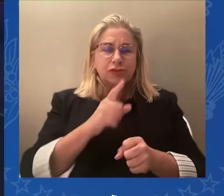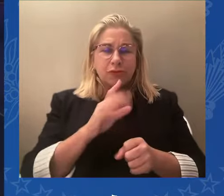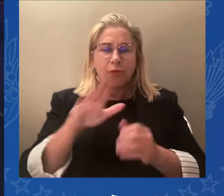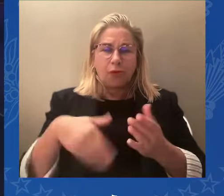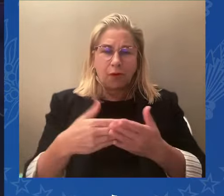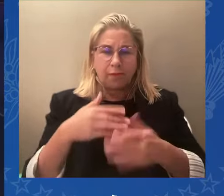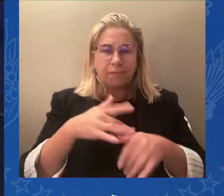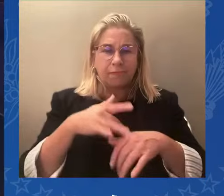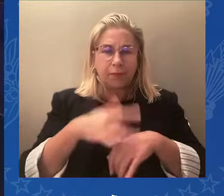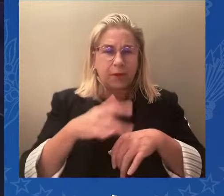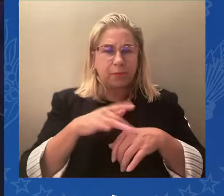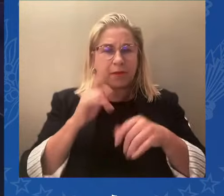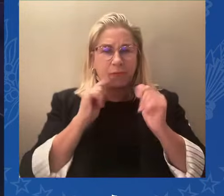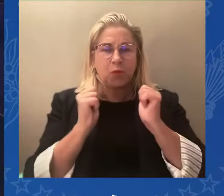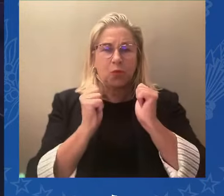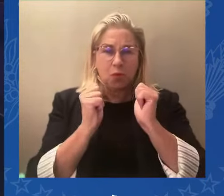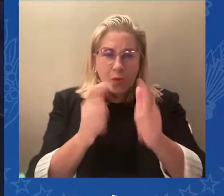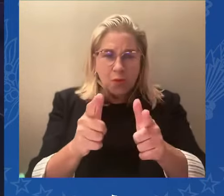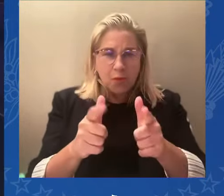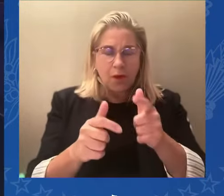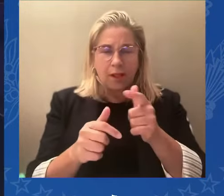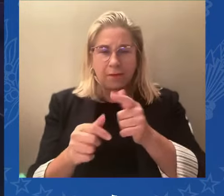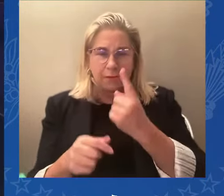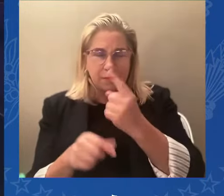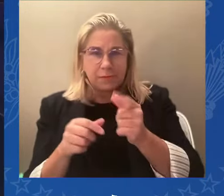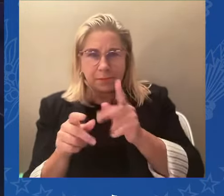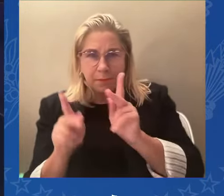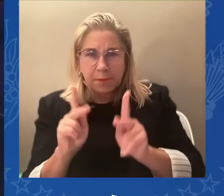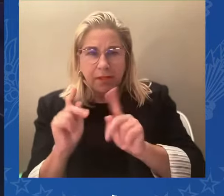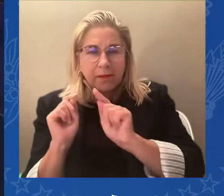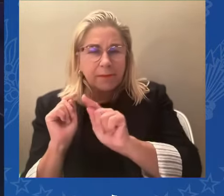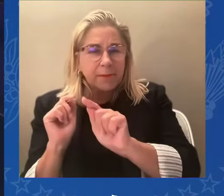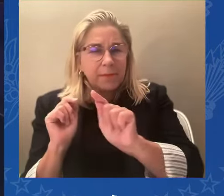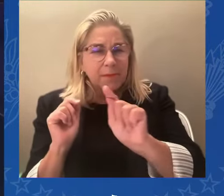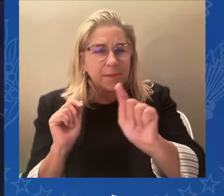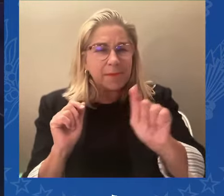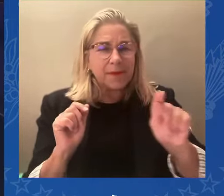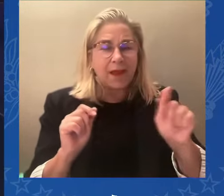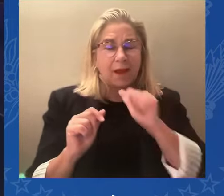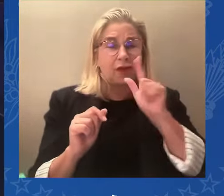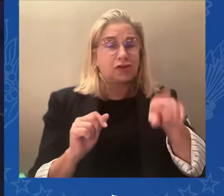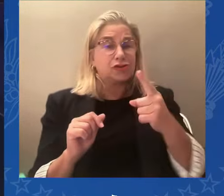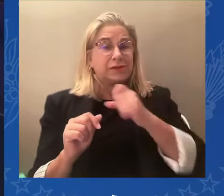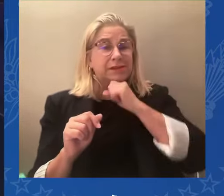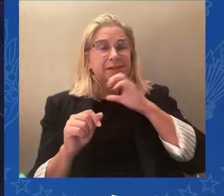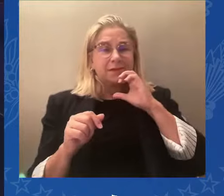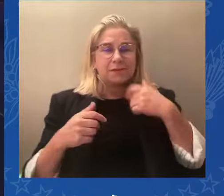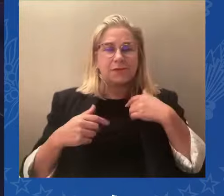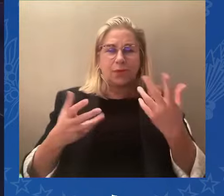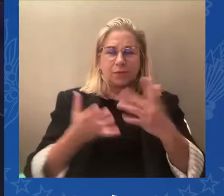That’s how we build generational wealth. We’re making the most significant investment ever in climate,